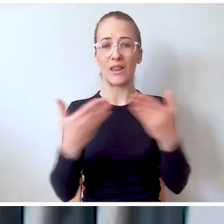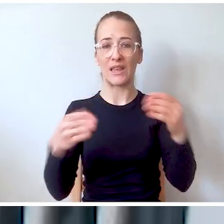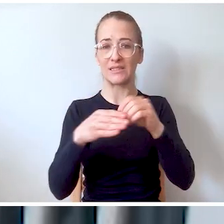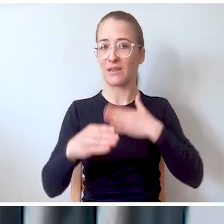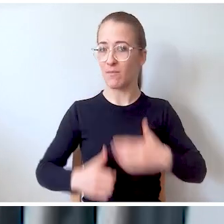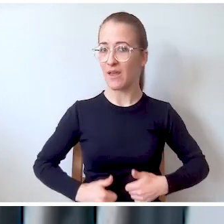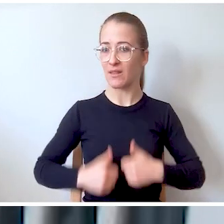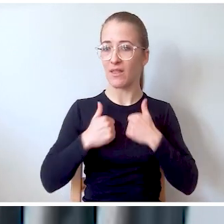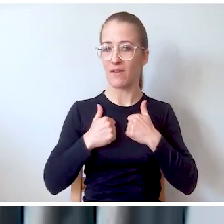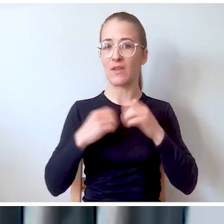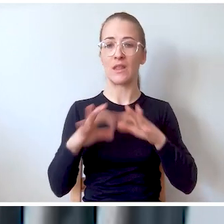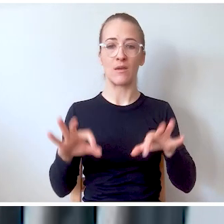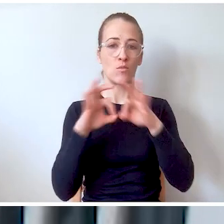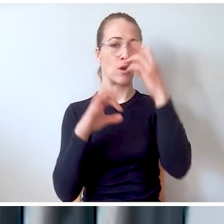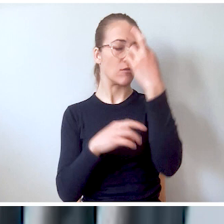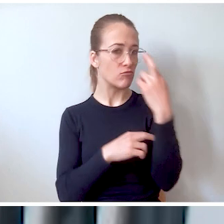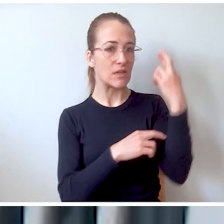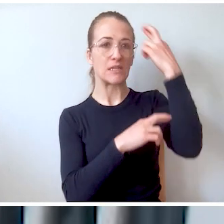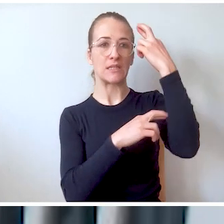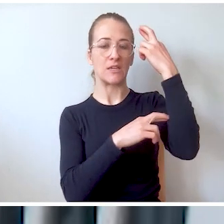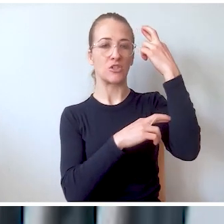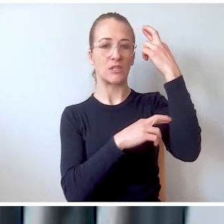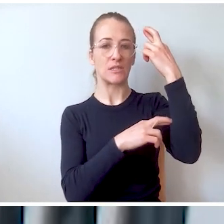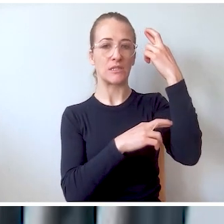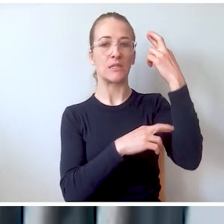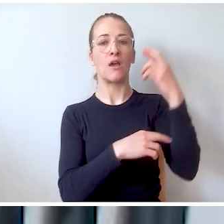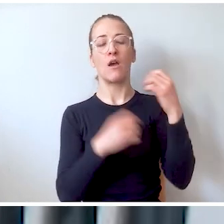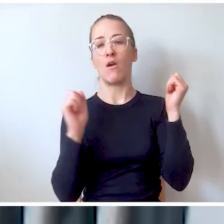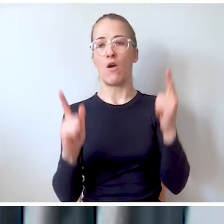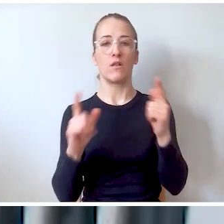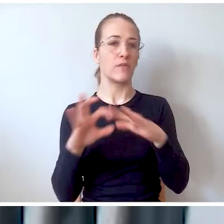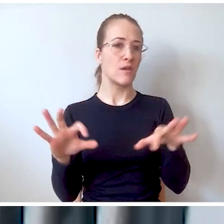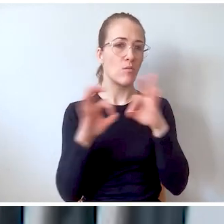All the important realizations I have come to, all the important lessons